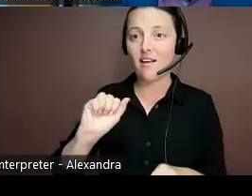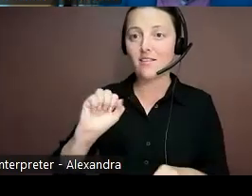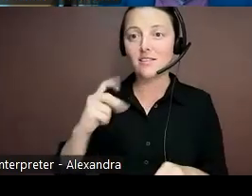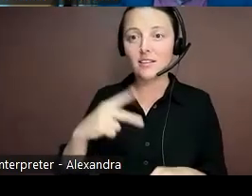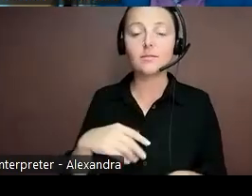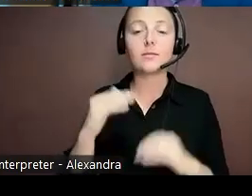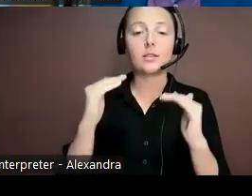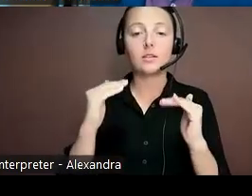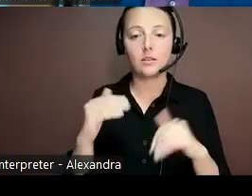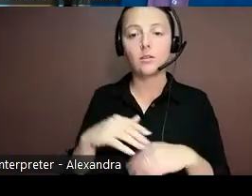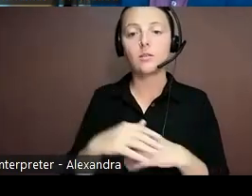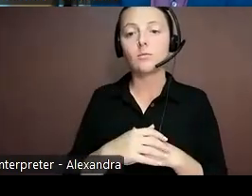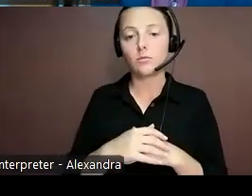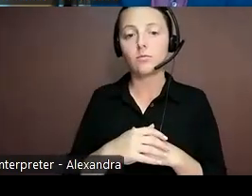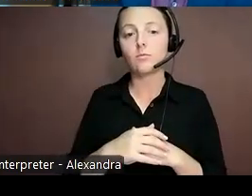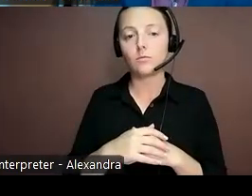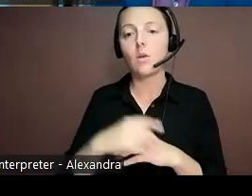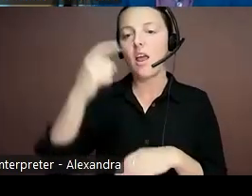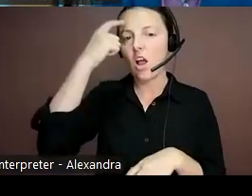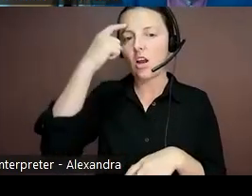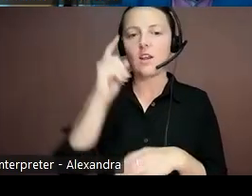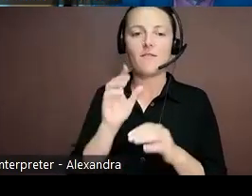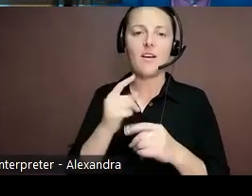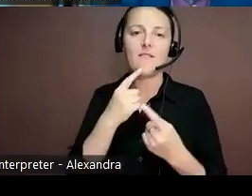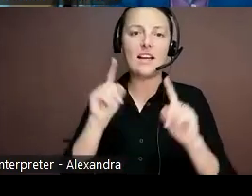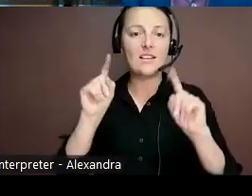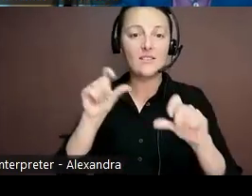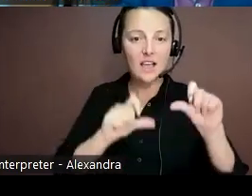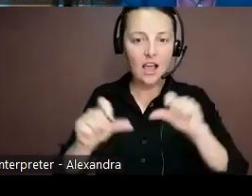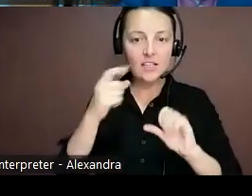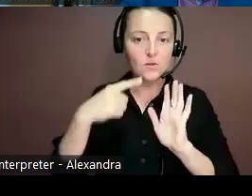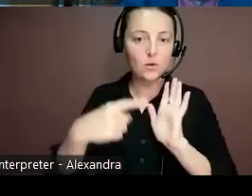these associations. One of the areas for example cognitively um that you notice and that you've